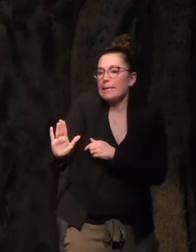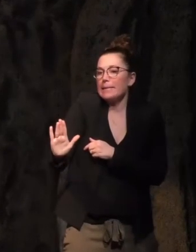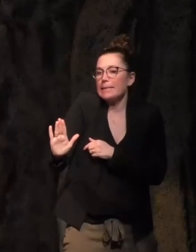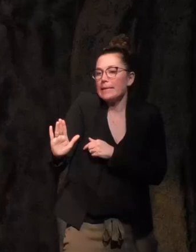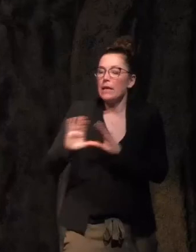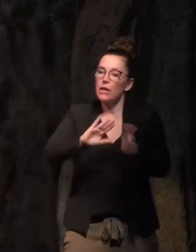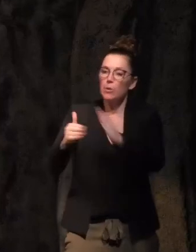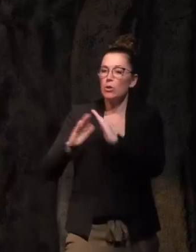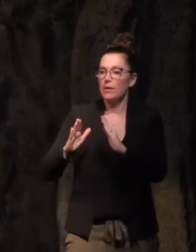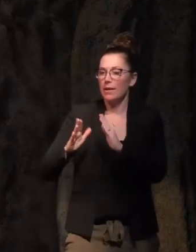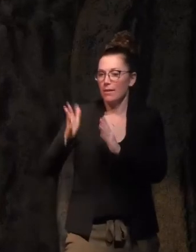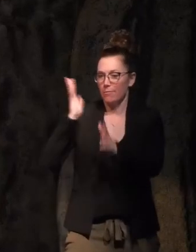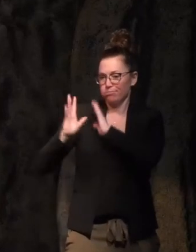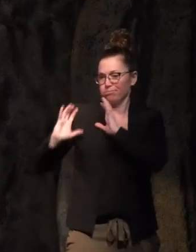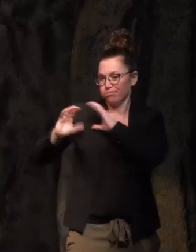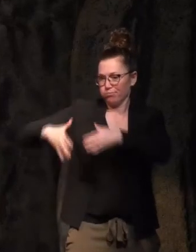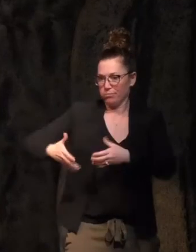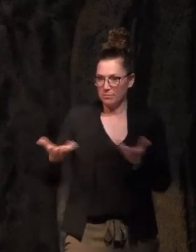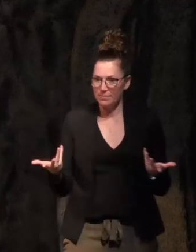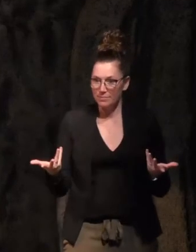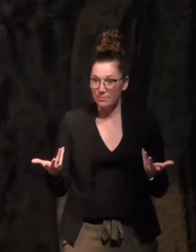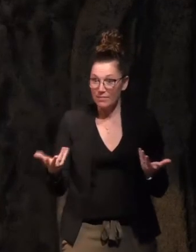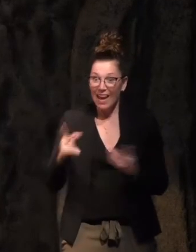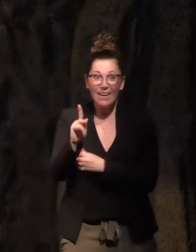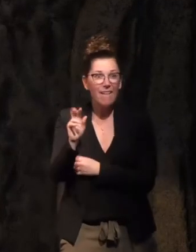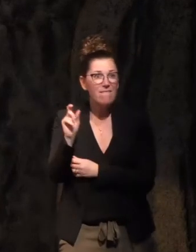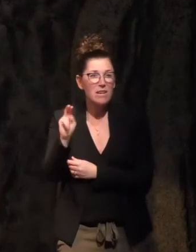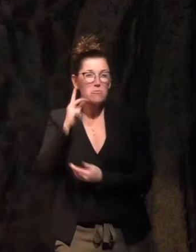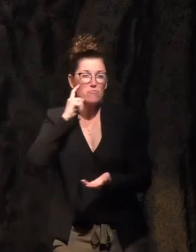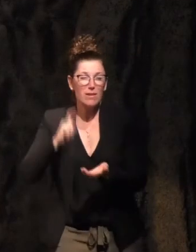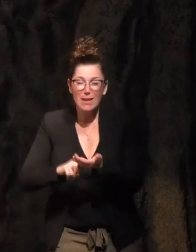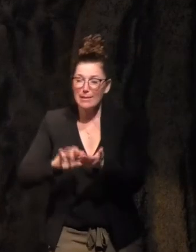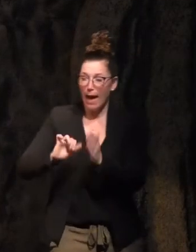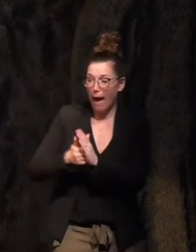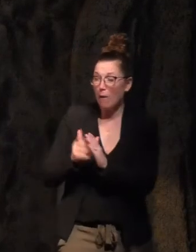People know something about it, write plainly and clearly about how they do it and there's no way